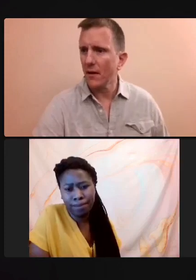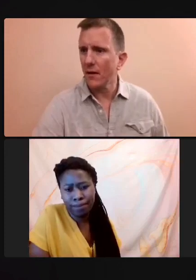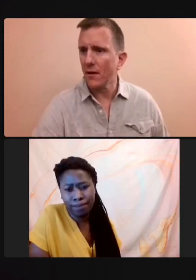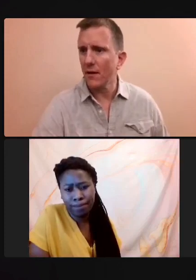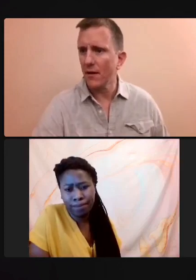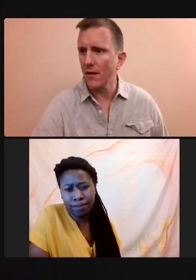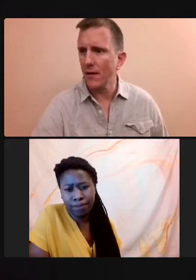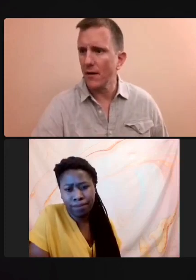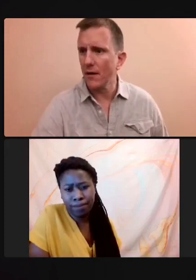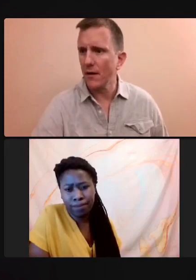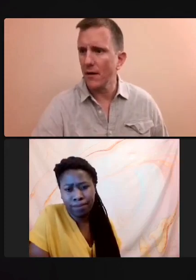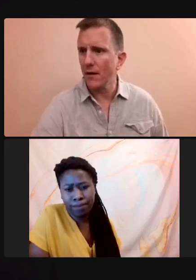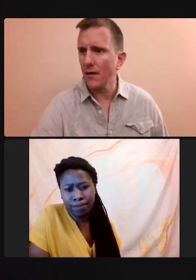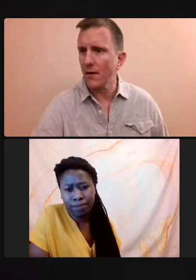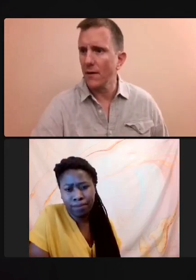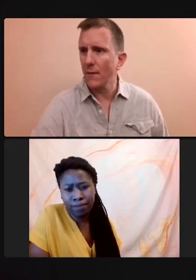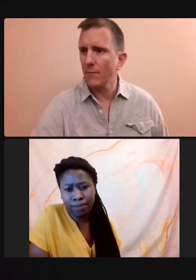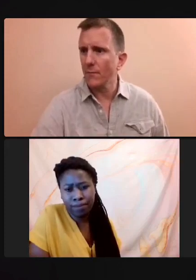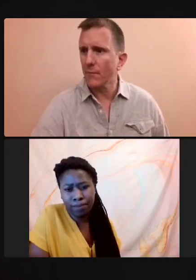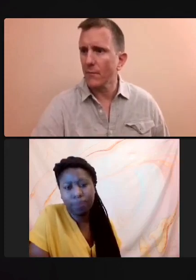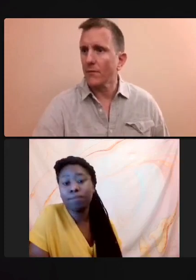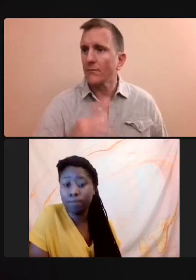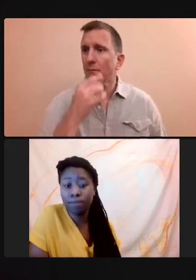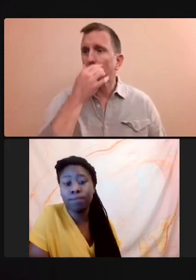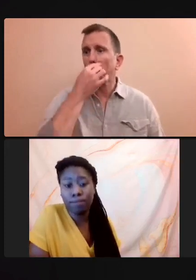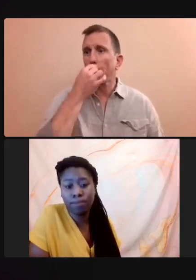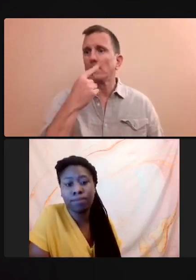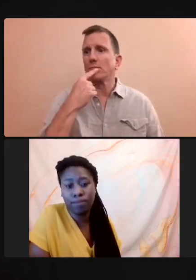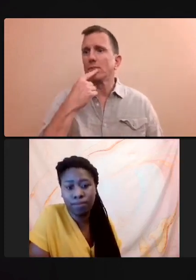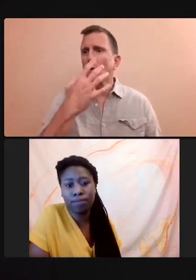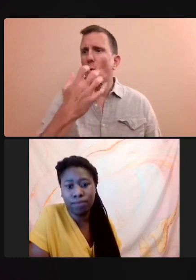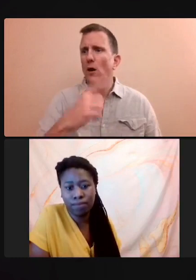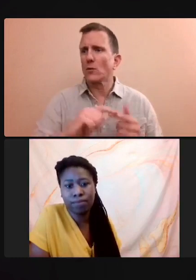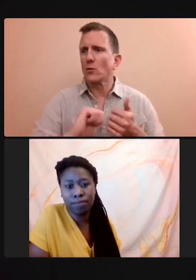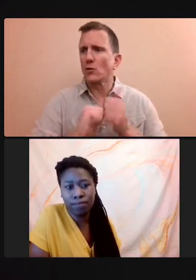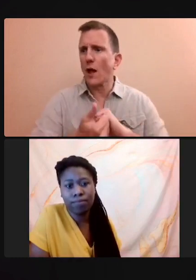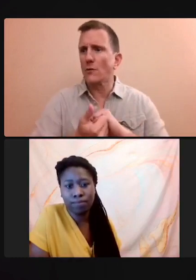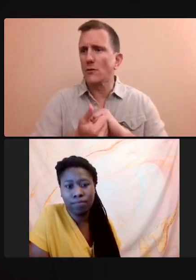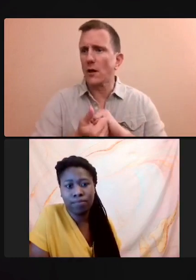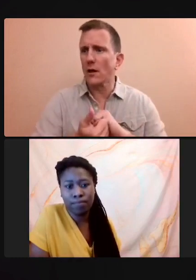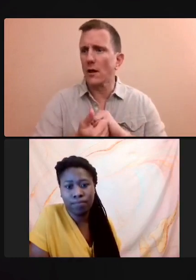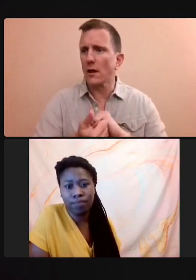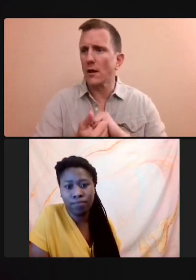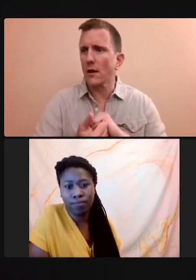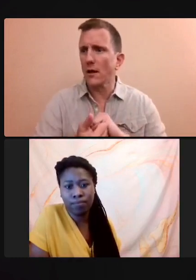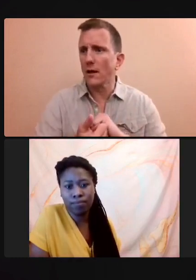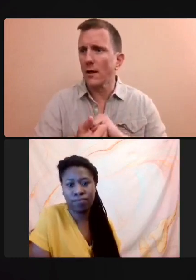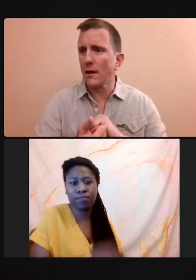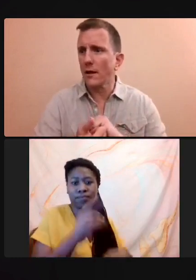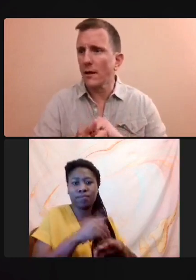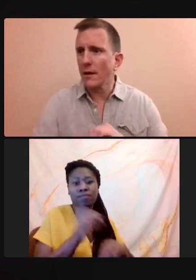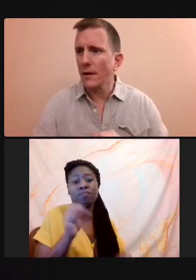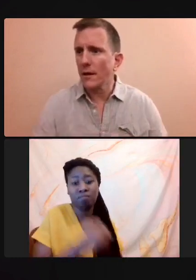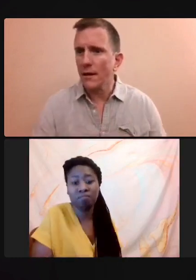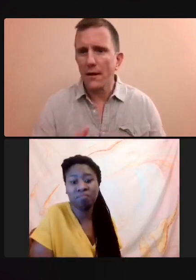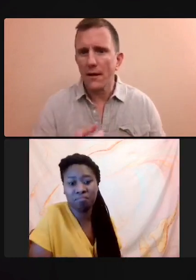when you're going to start developing relationships with the community. Why not do it when you're an asshole? Classes take advantage of those relationships, get involved.